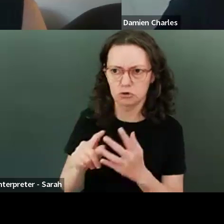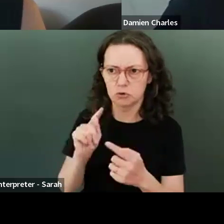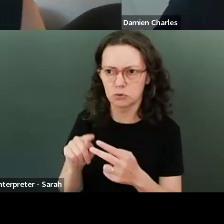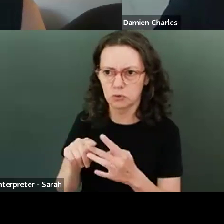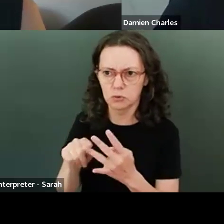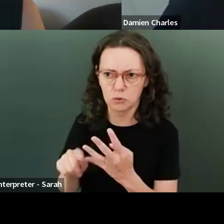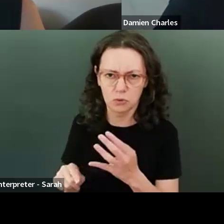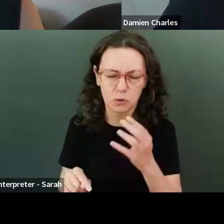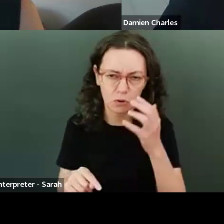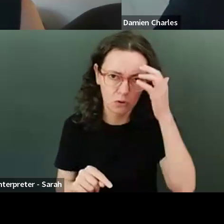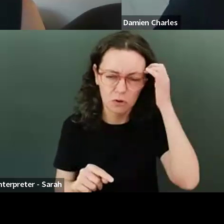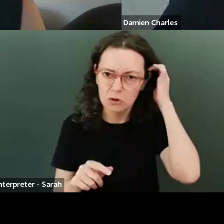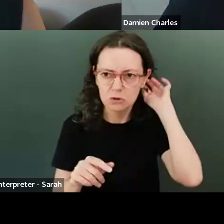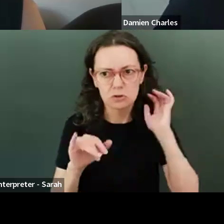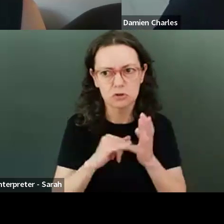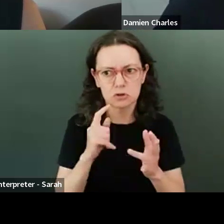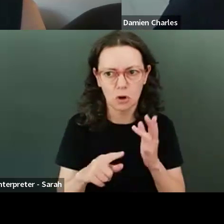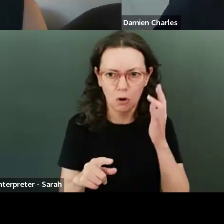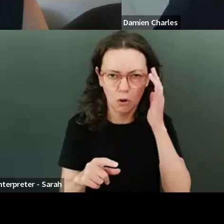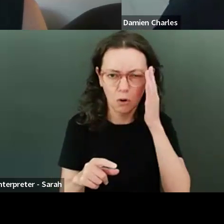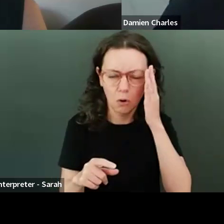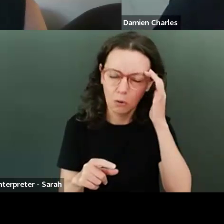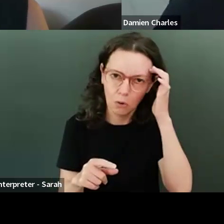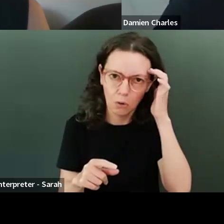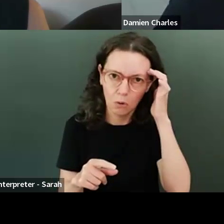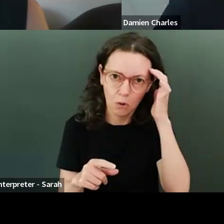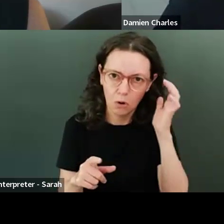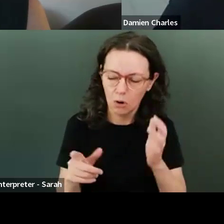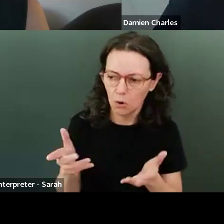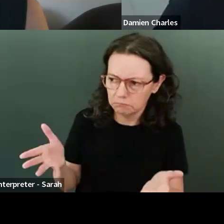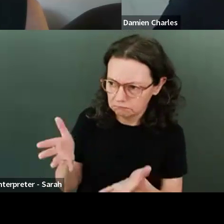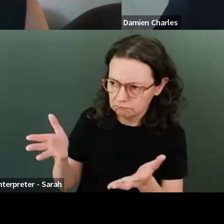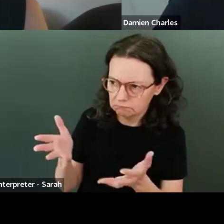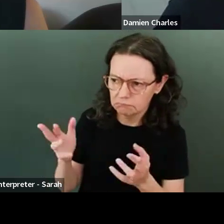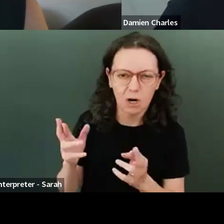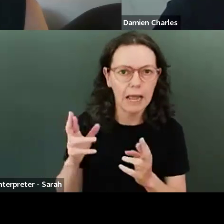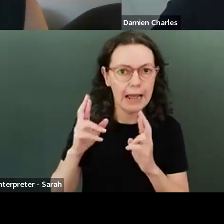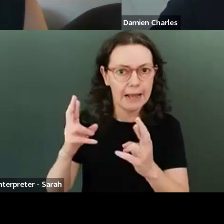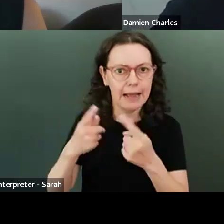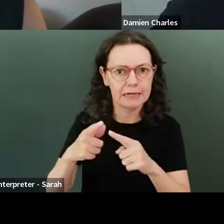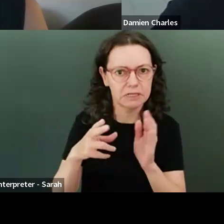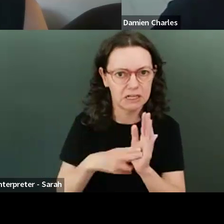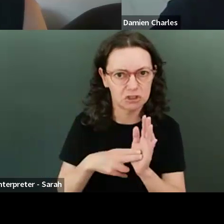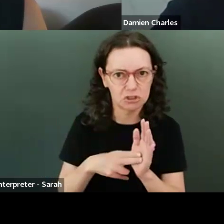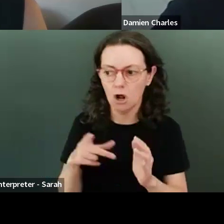need to keep on reinforcing those expectations they're not a sort of set and forget thing we need to keep